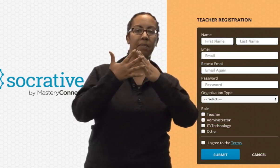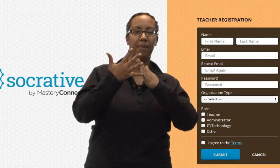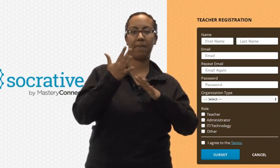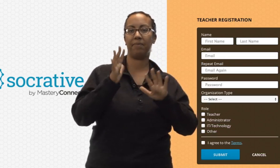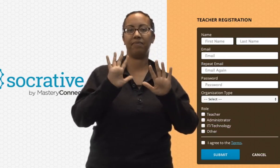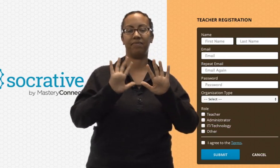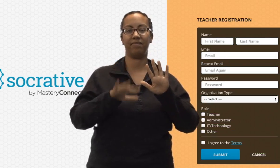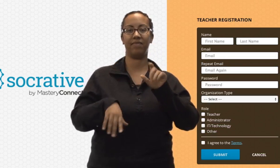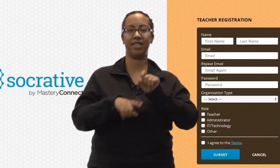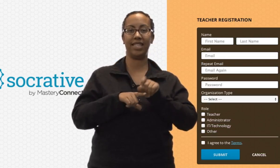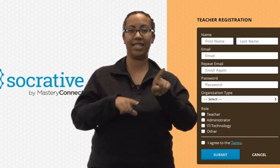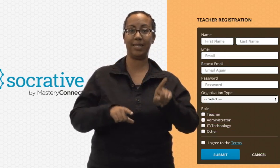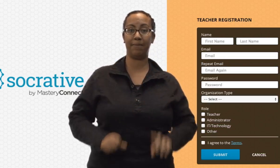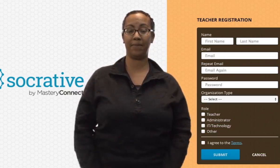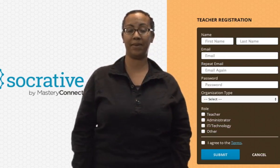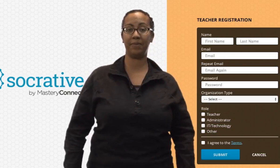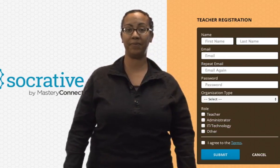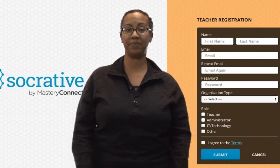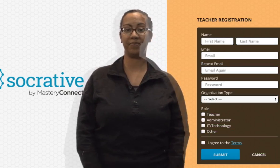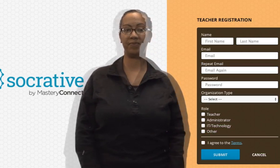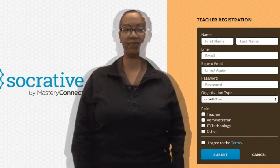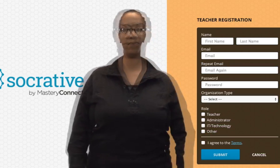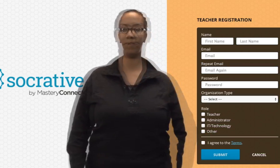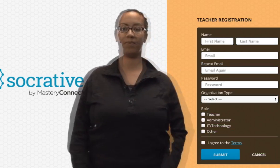with your email address, your name, and all that information and submit.